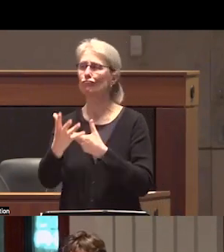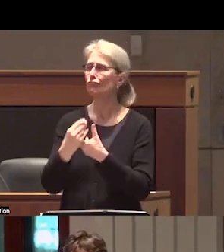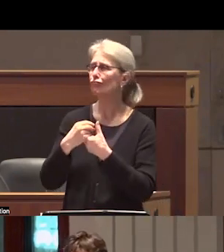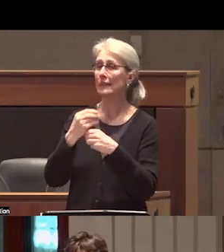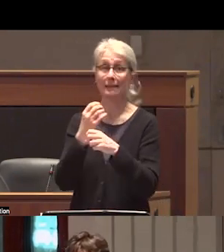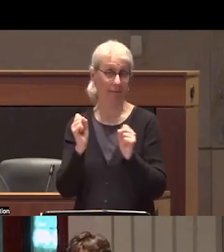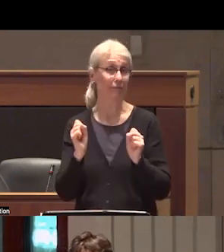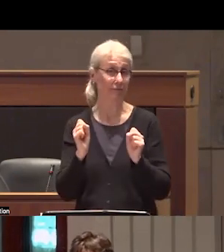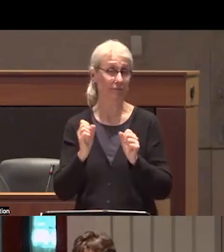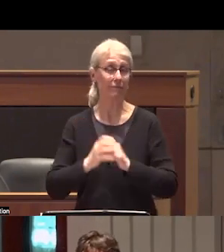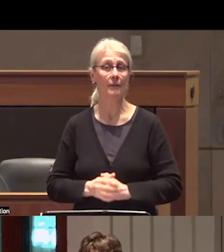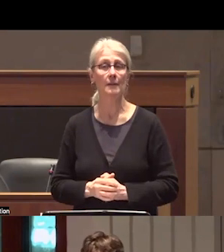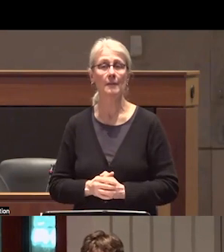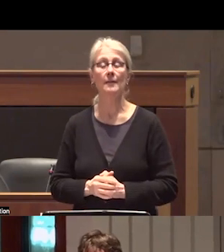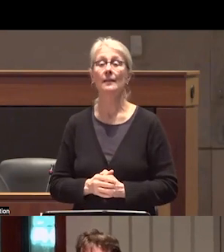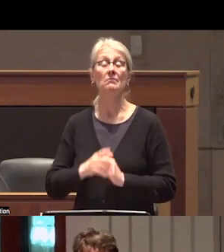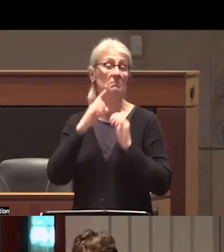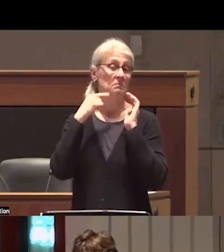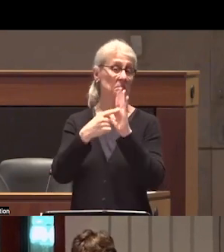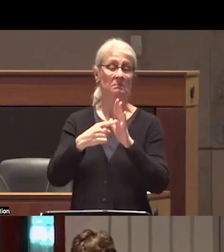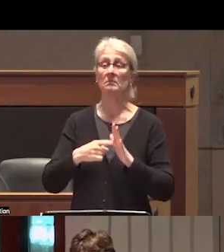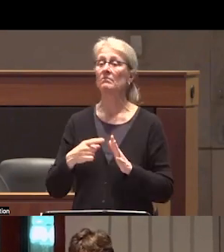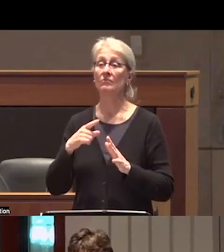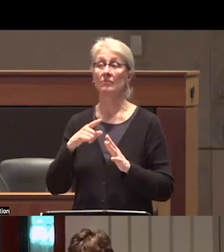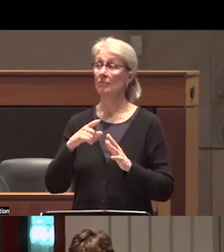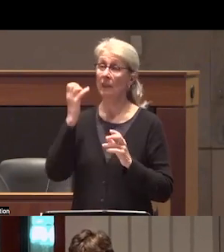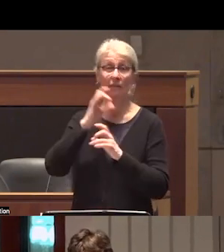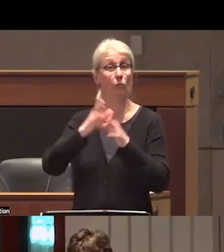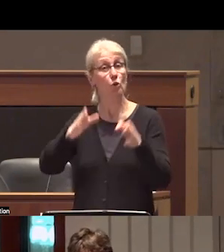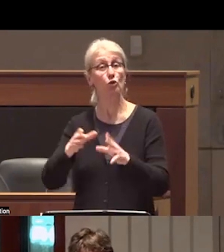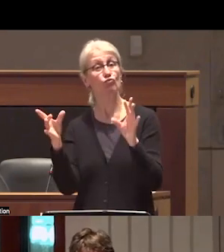most importantly there will be zero tolerance for those who promote violence against others based on